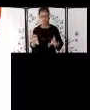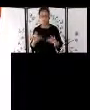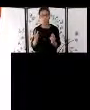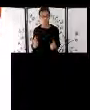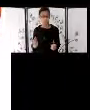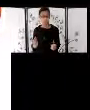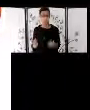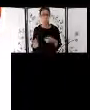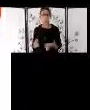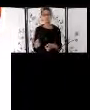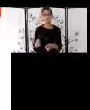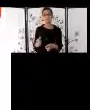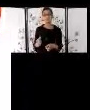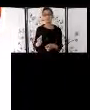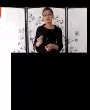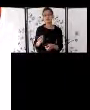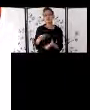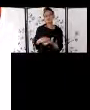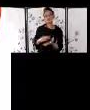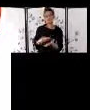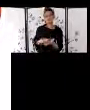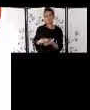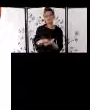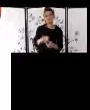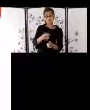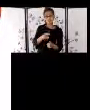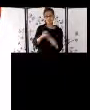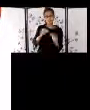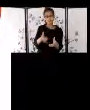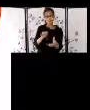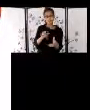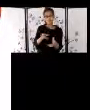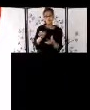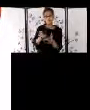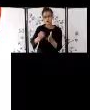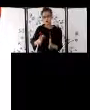belonging to an equity priority group will be prioritized.